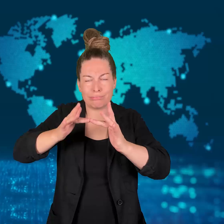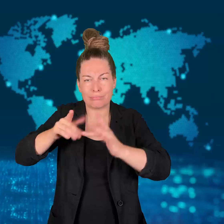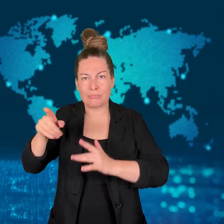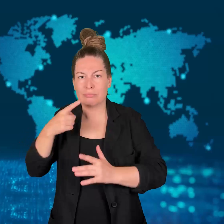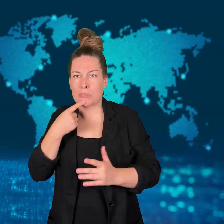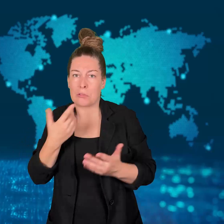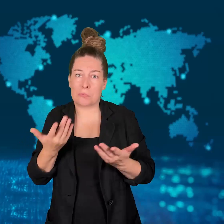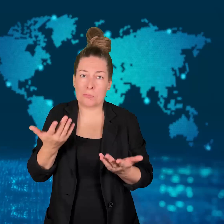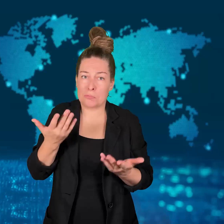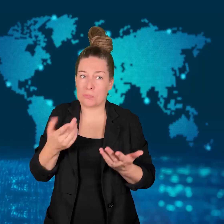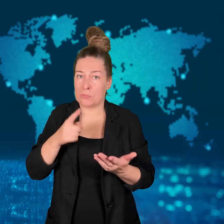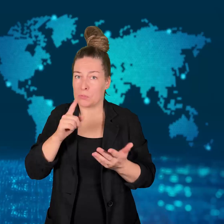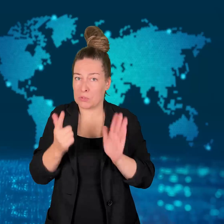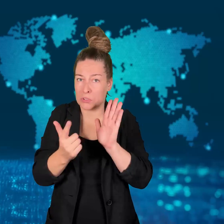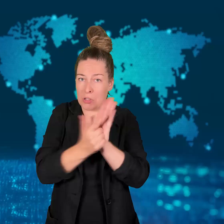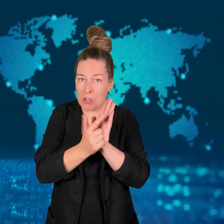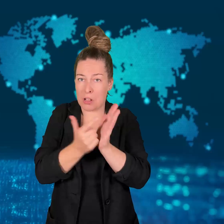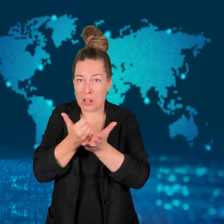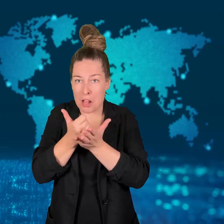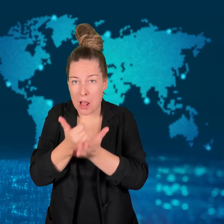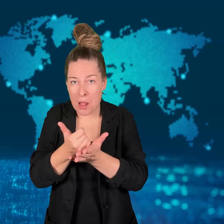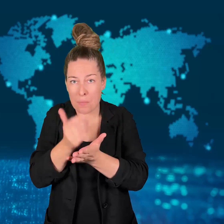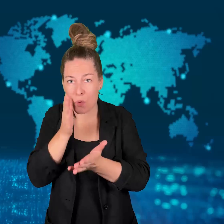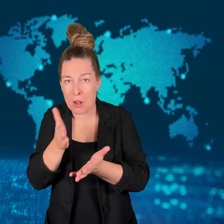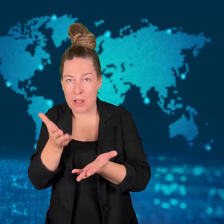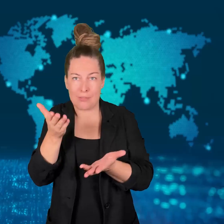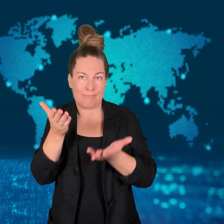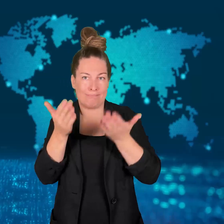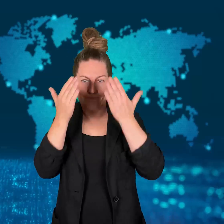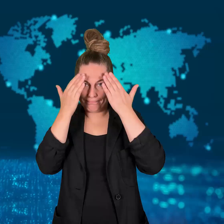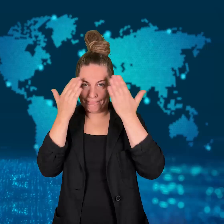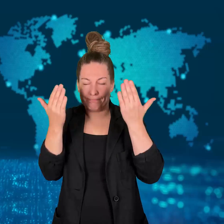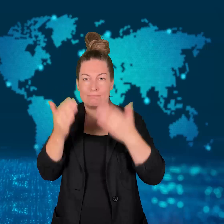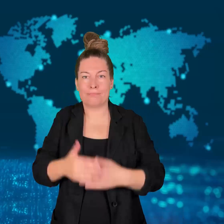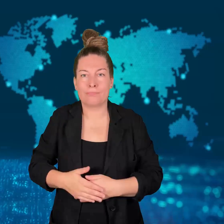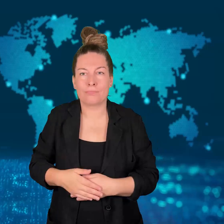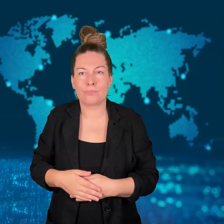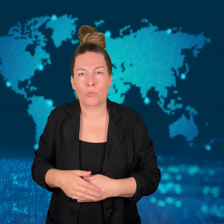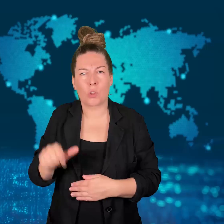including the European Union, have considered a similar ban and failed.